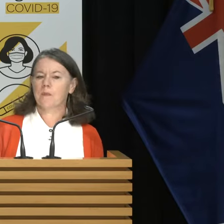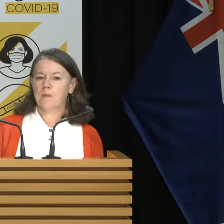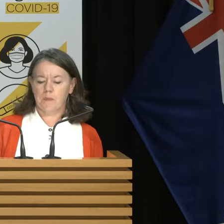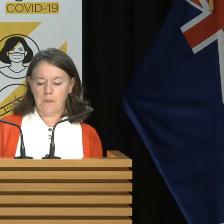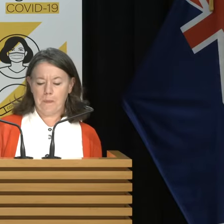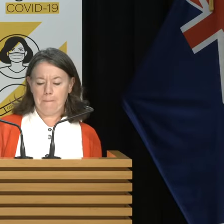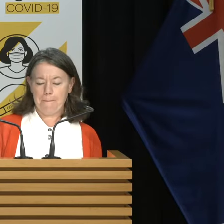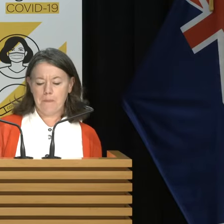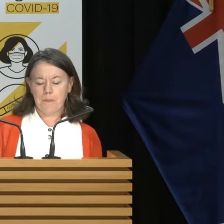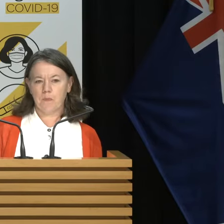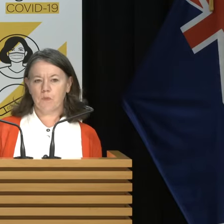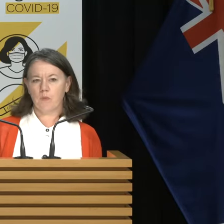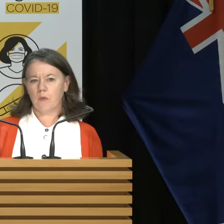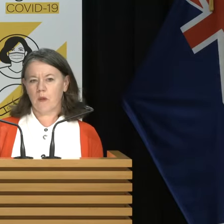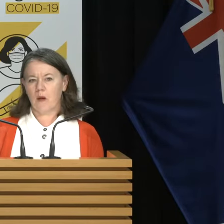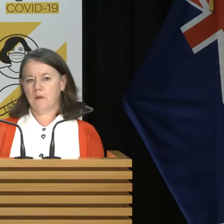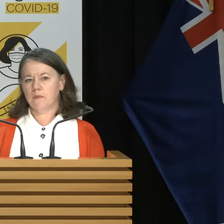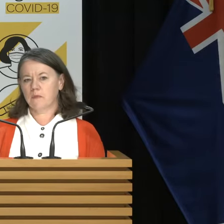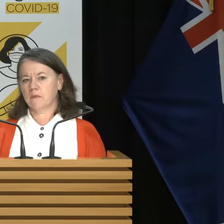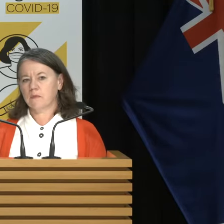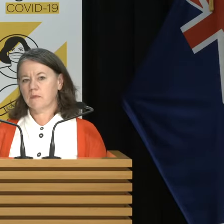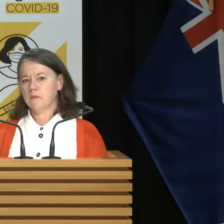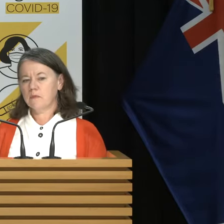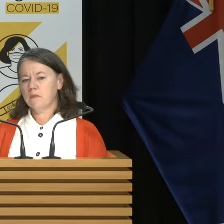We only have two cases as